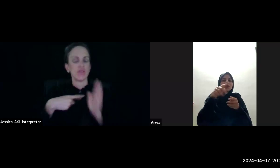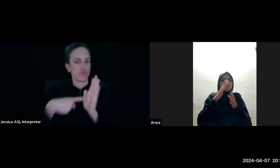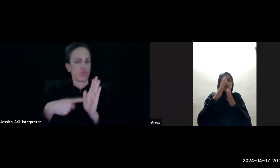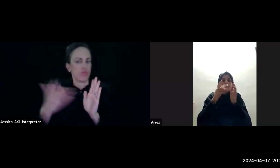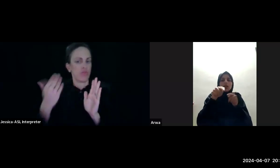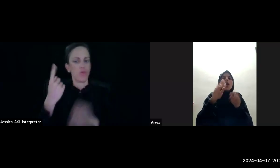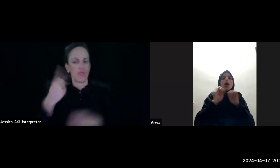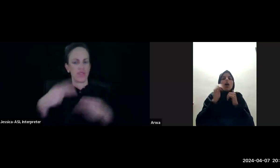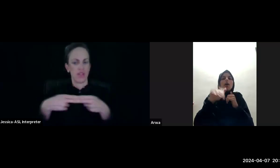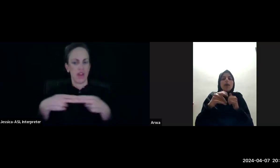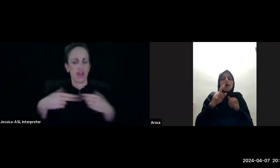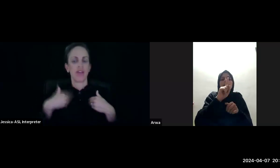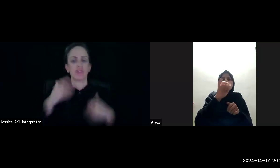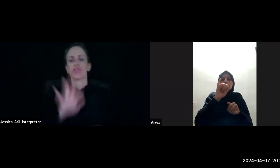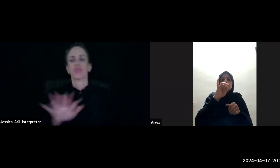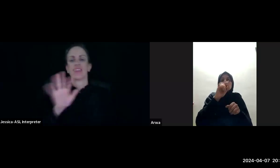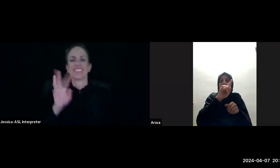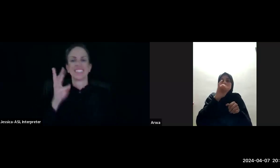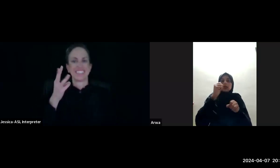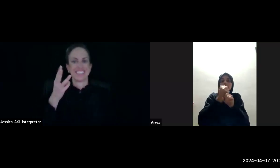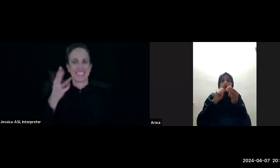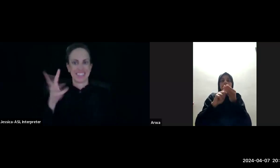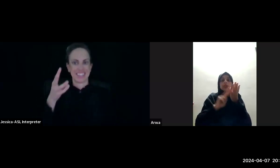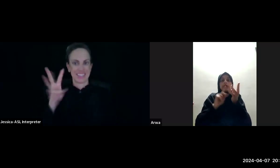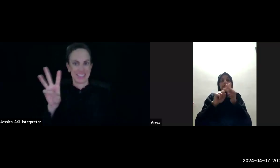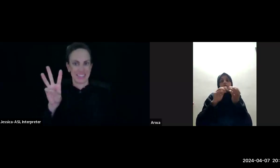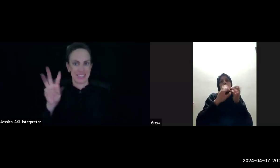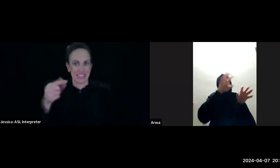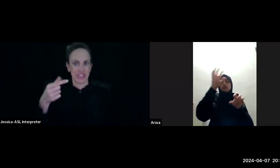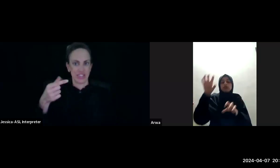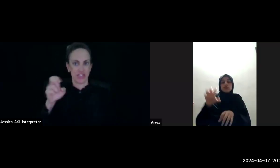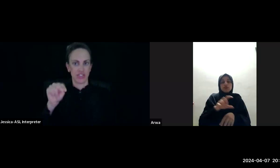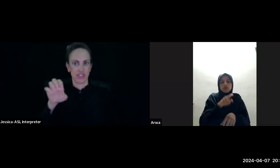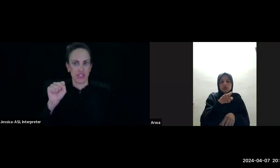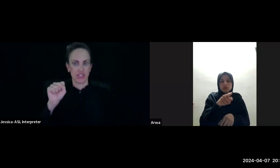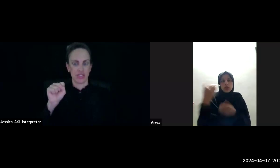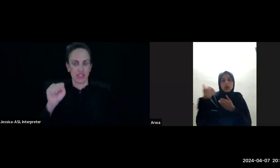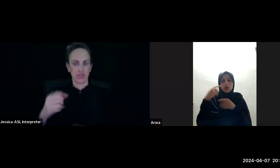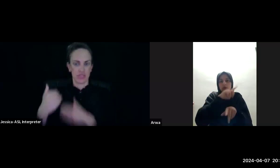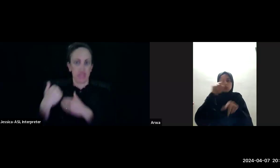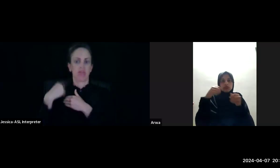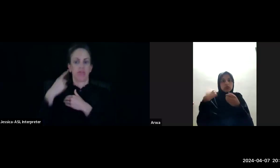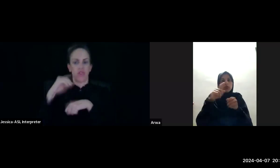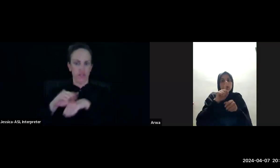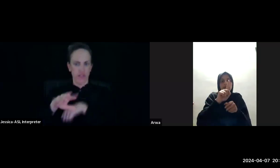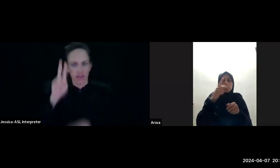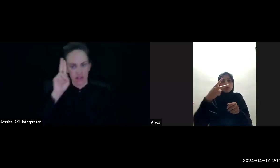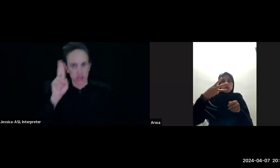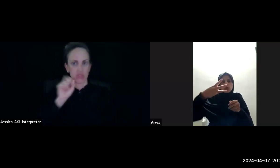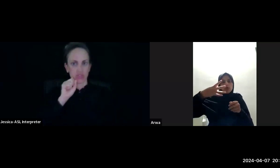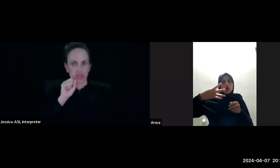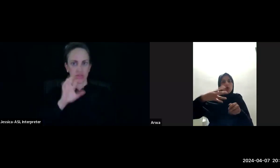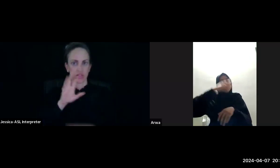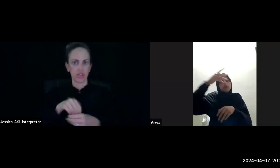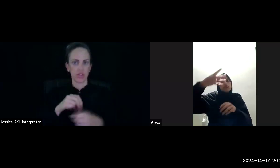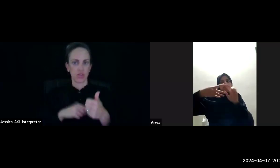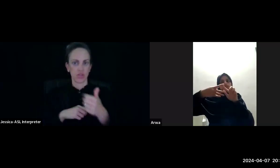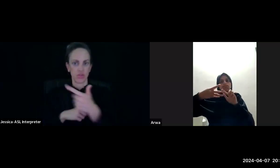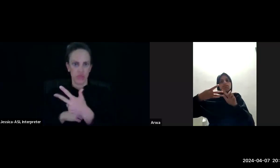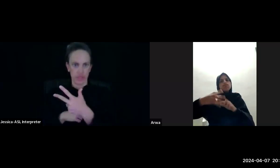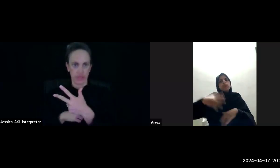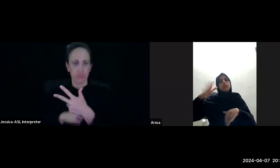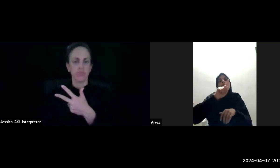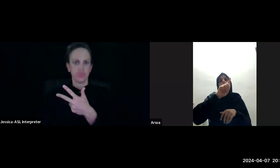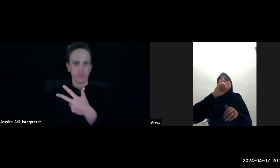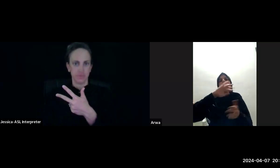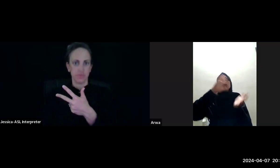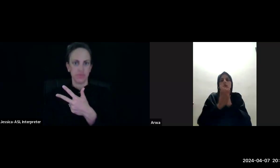know 16 genes that are responsible for having Usher syndrome type 1, 2 and 3. okay now in